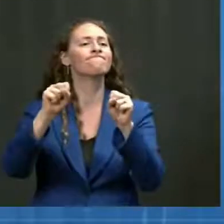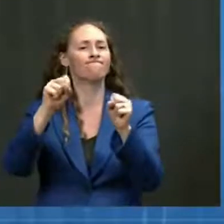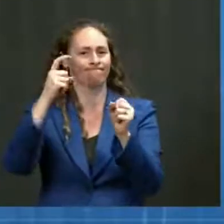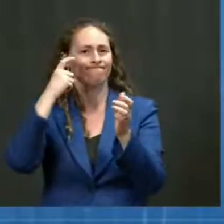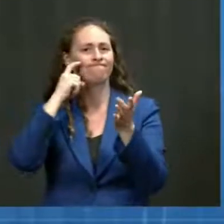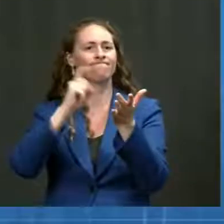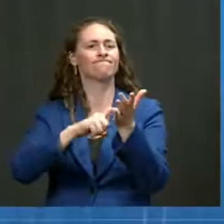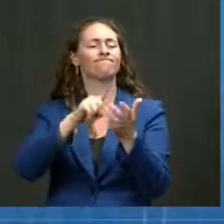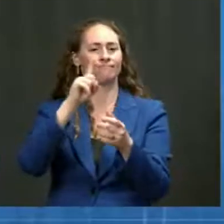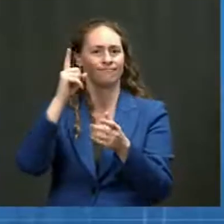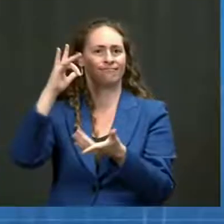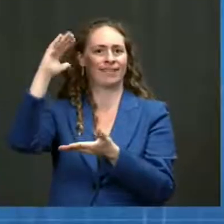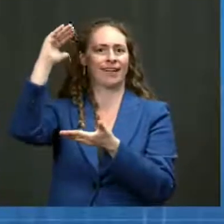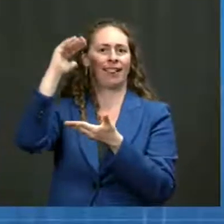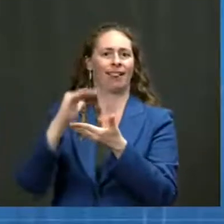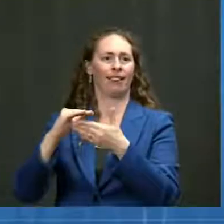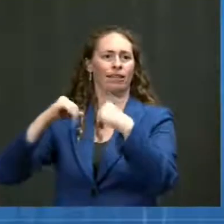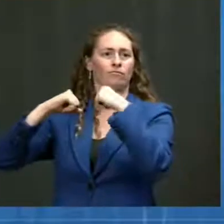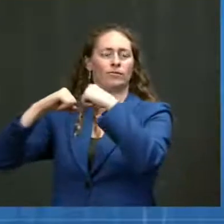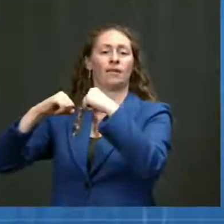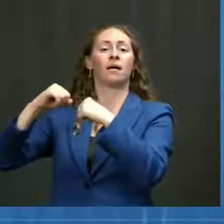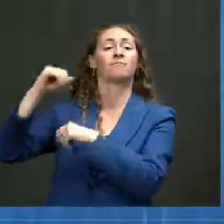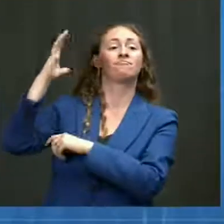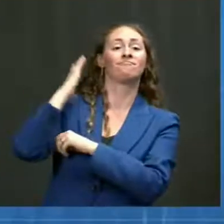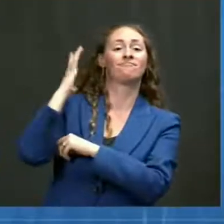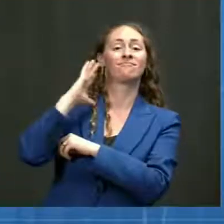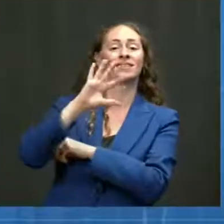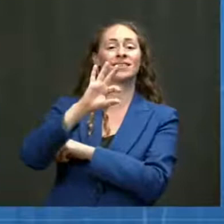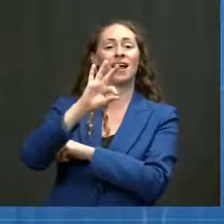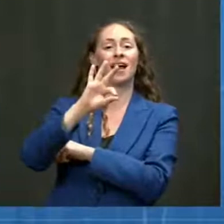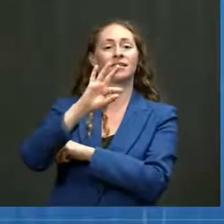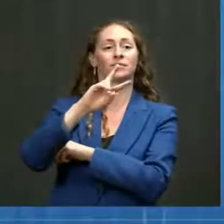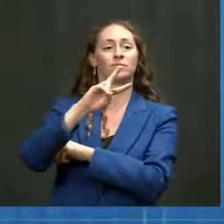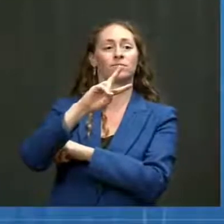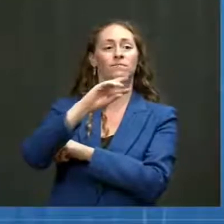EFFECTIVENESS AGAINST SYMPTOMATIC AND ASYMPTOMATIC INFECTION FROM THE DELTA